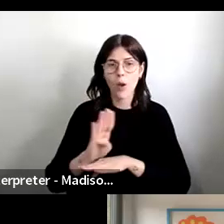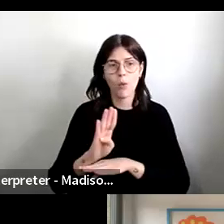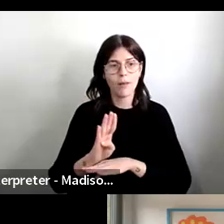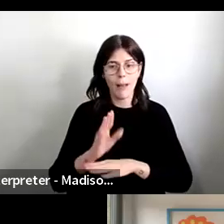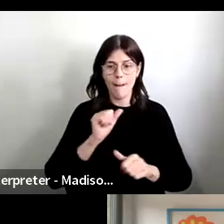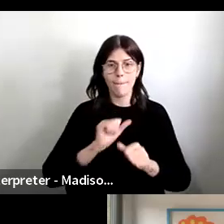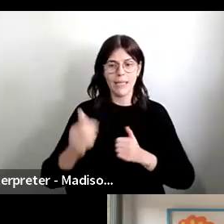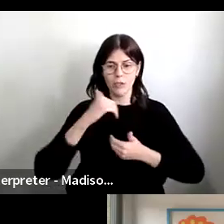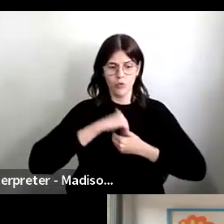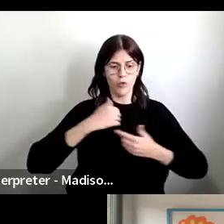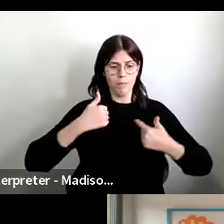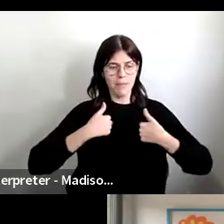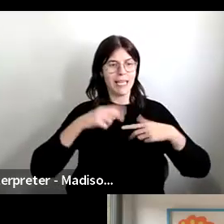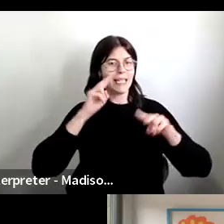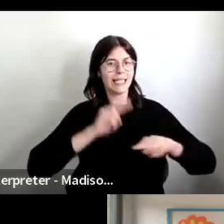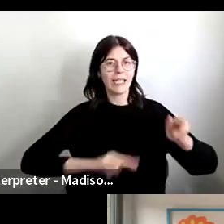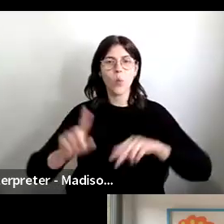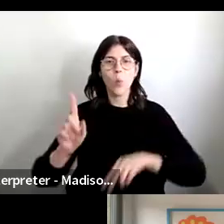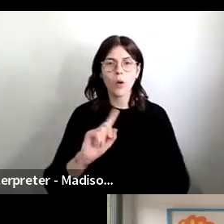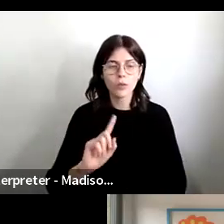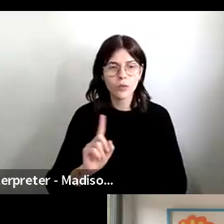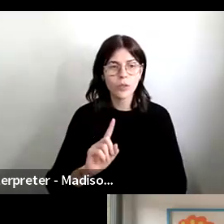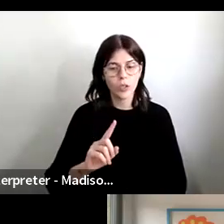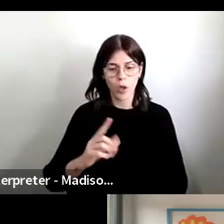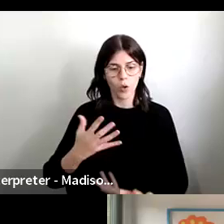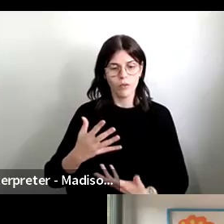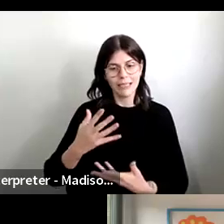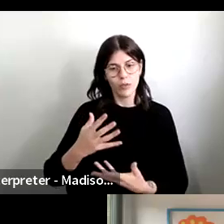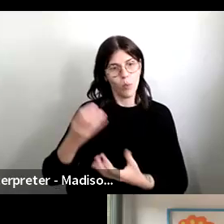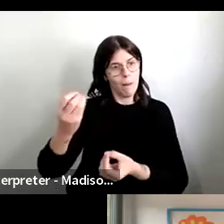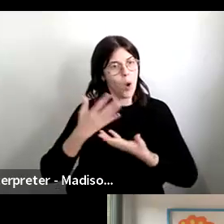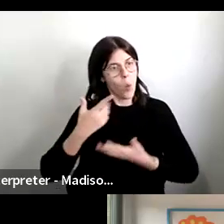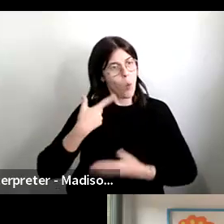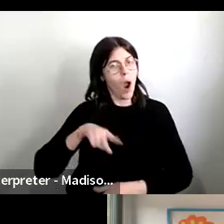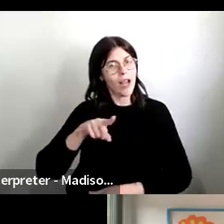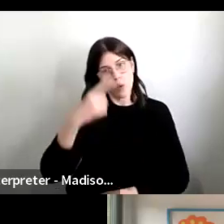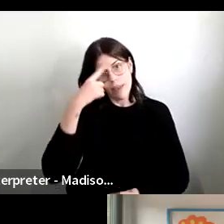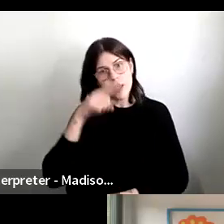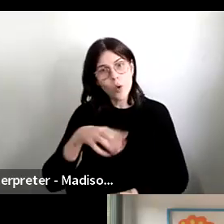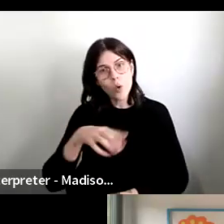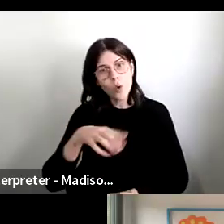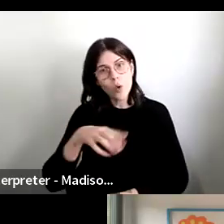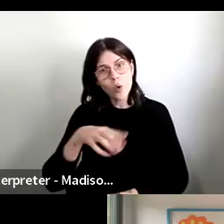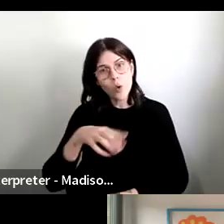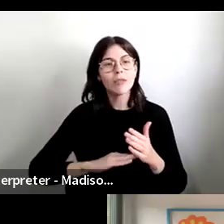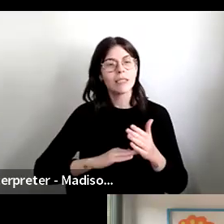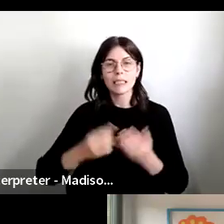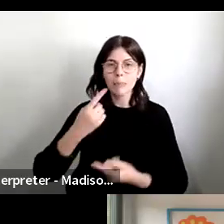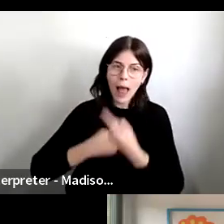us the rationale of why you think your experience lined up to this panel. The bio's useful reference